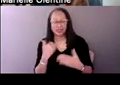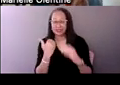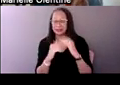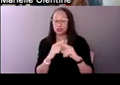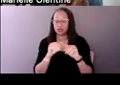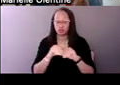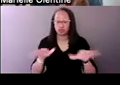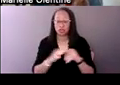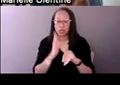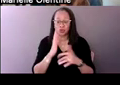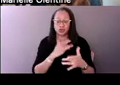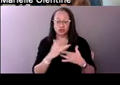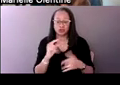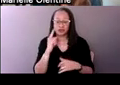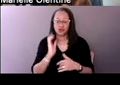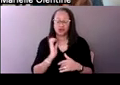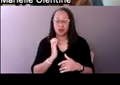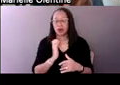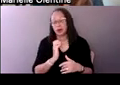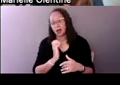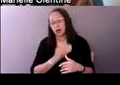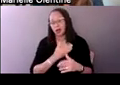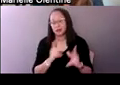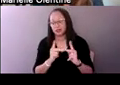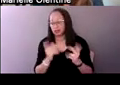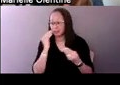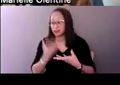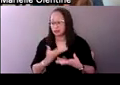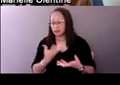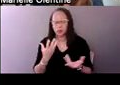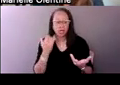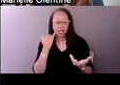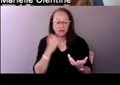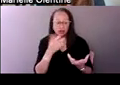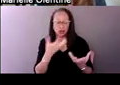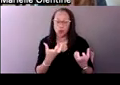asking for a fee waiver, complete waiver.